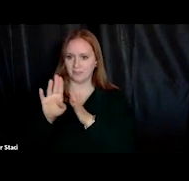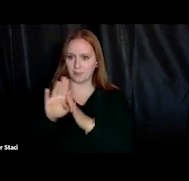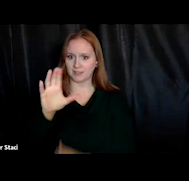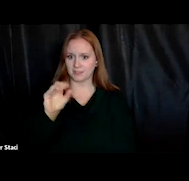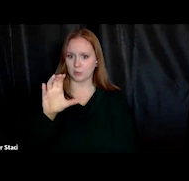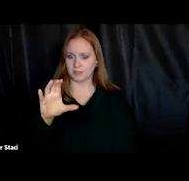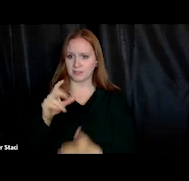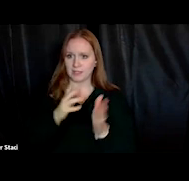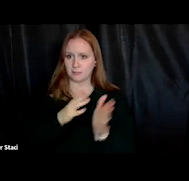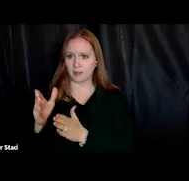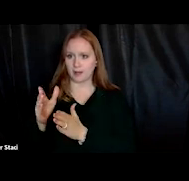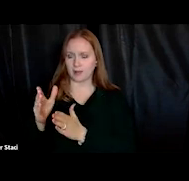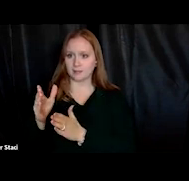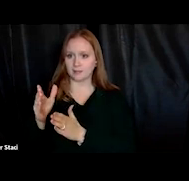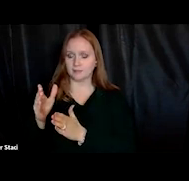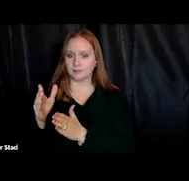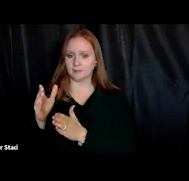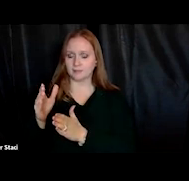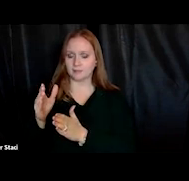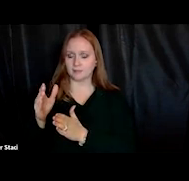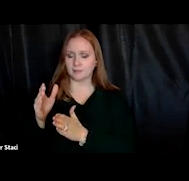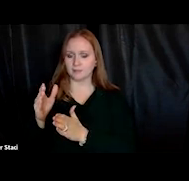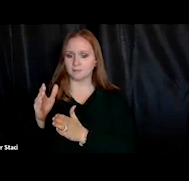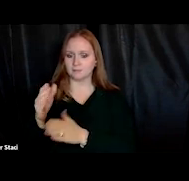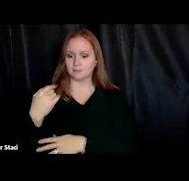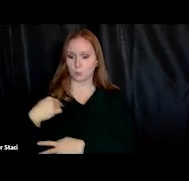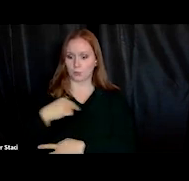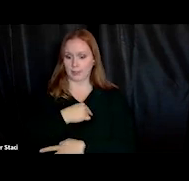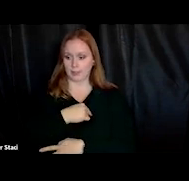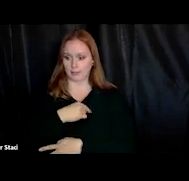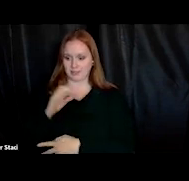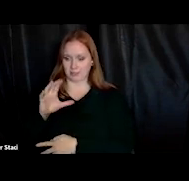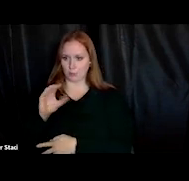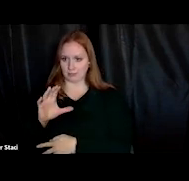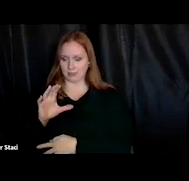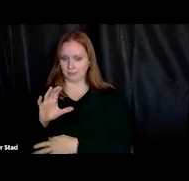excuse me, we as a CoC decided to carry forward the priorities